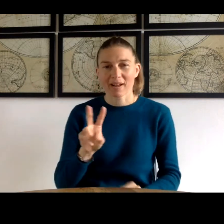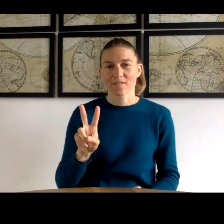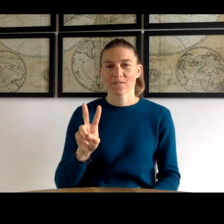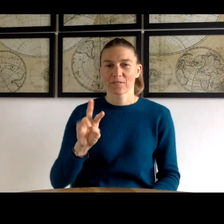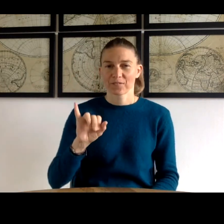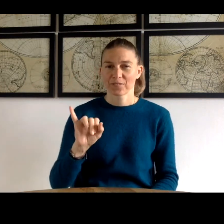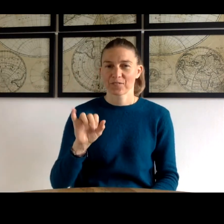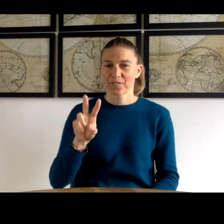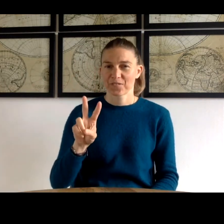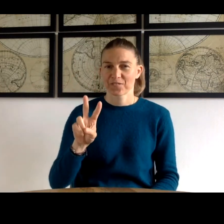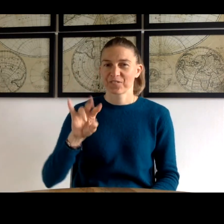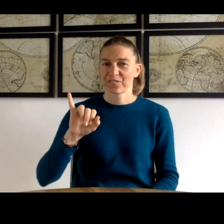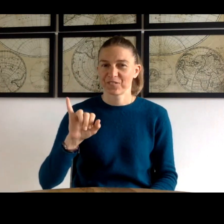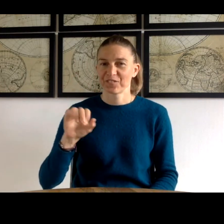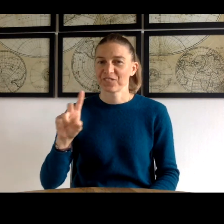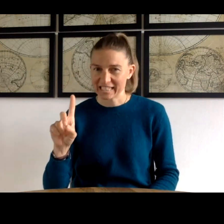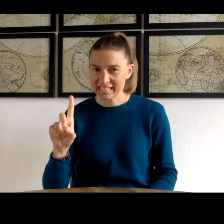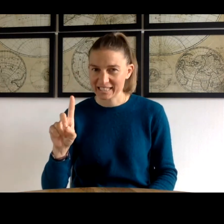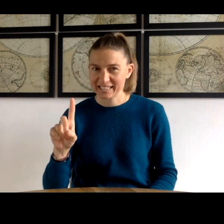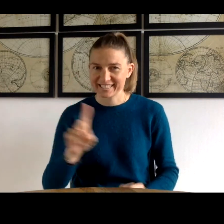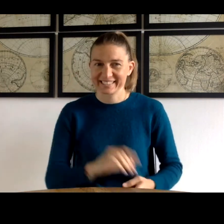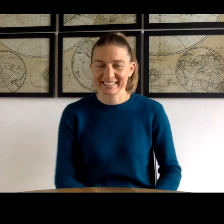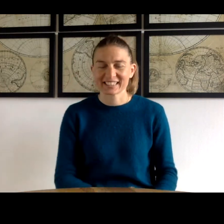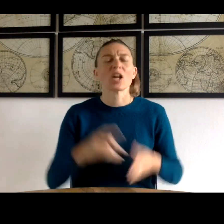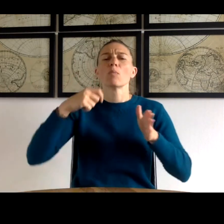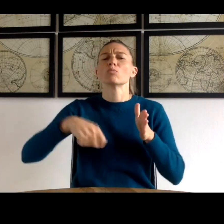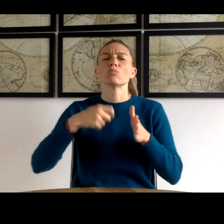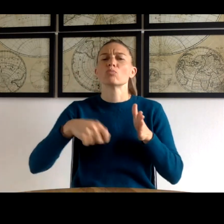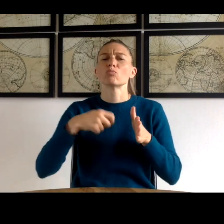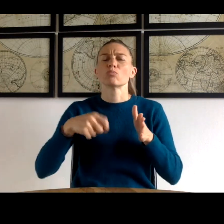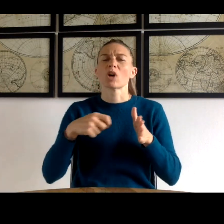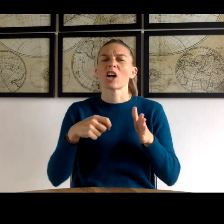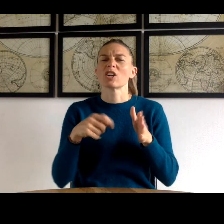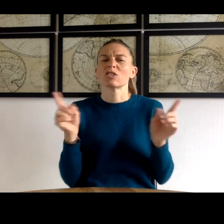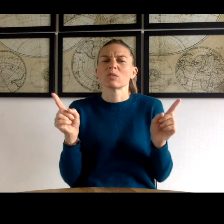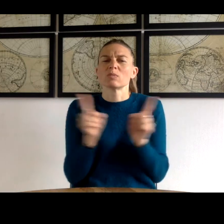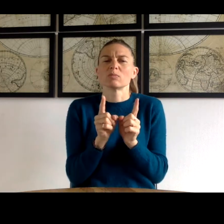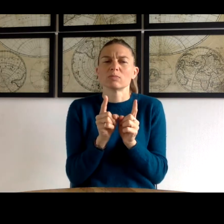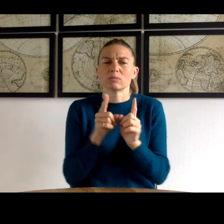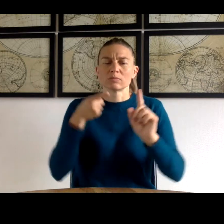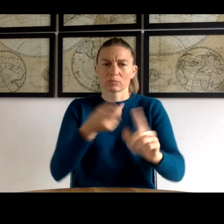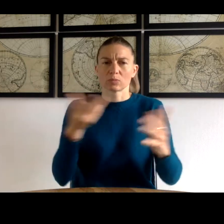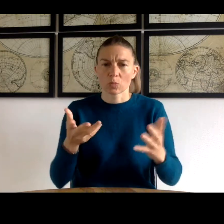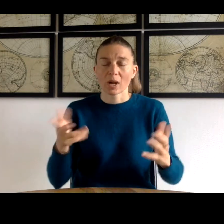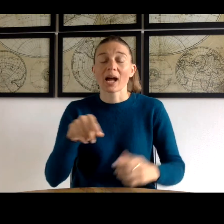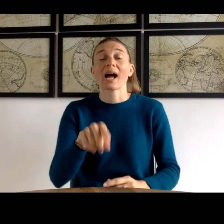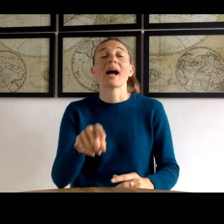Just to give a short overview of the project, it aims at Disability Inclusion in humanitarian action